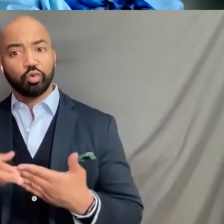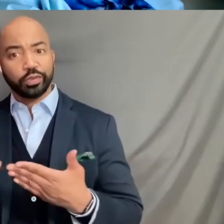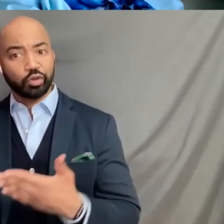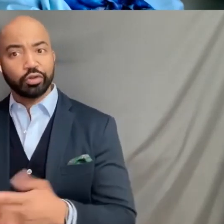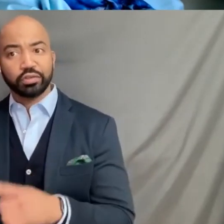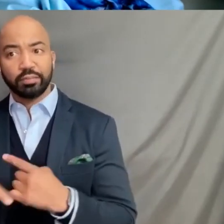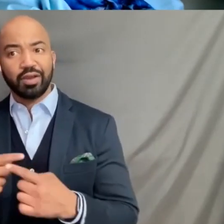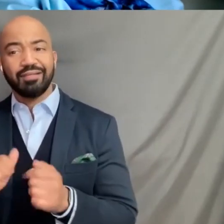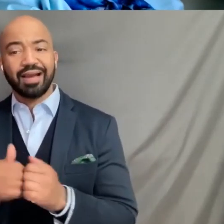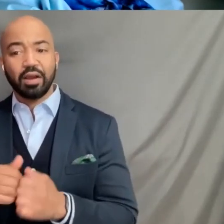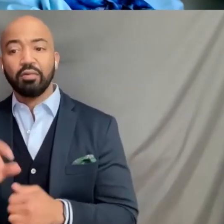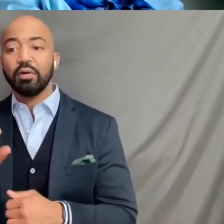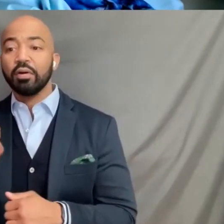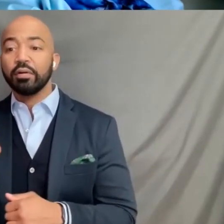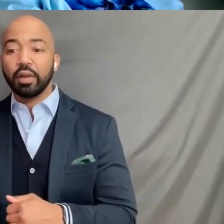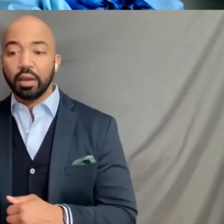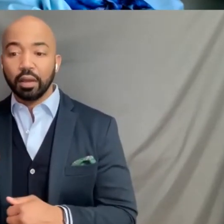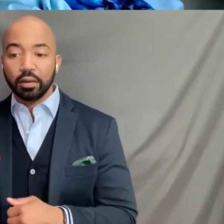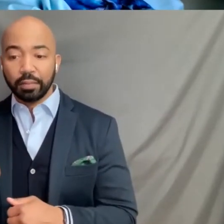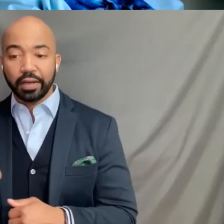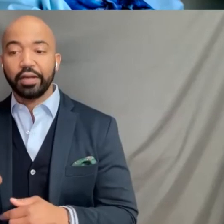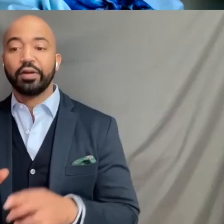nonbinary people are affected by these things?